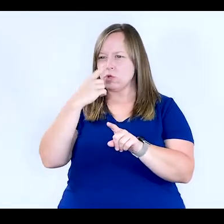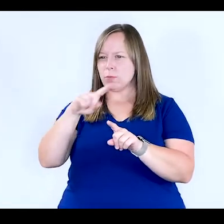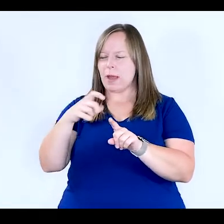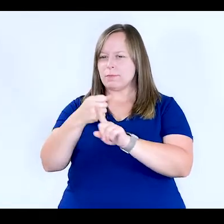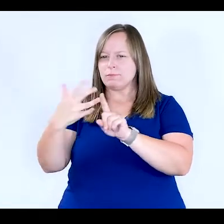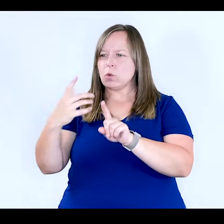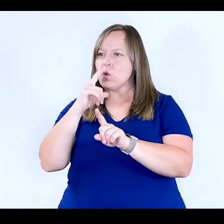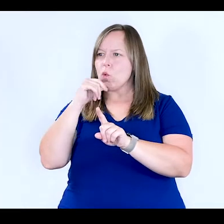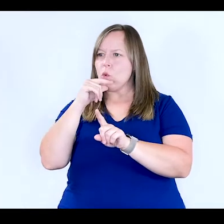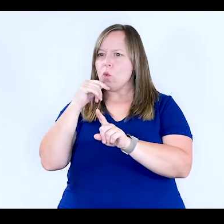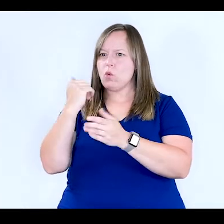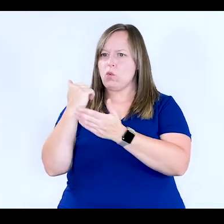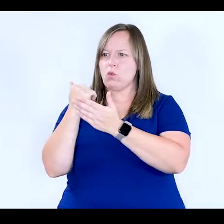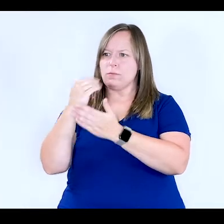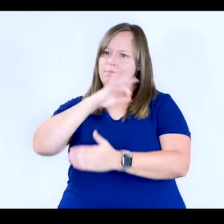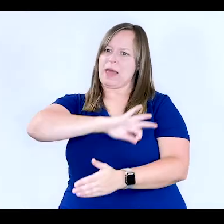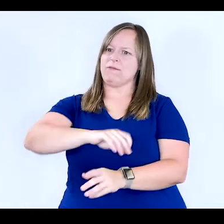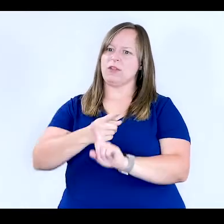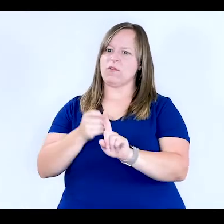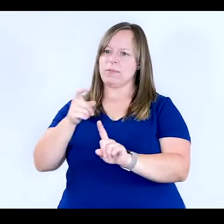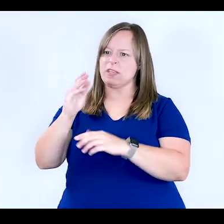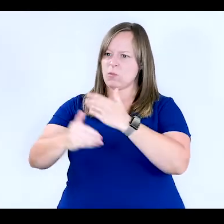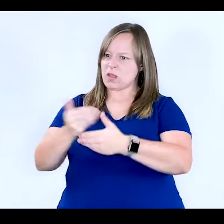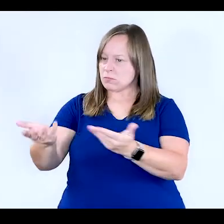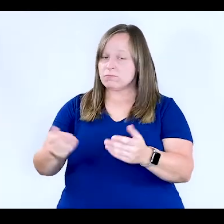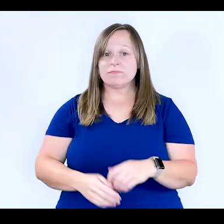can you tell us also who is helped the most by this process.